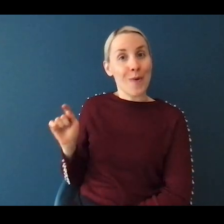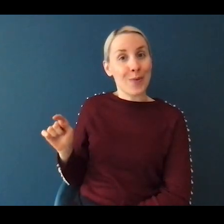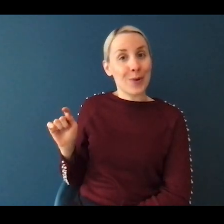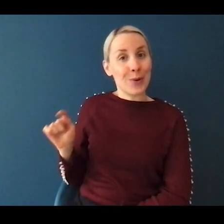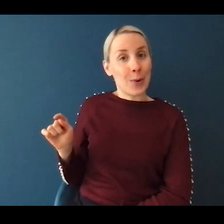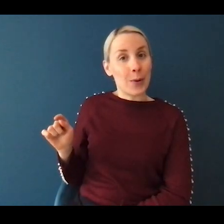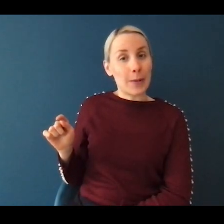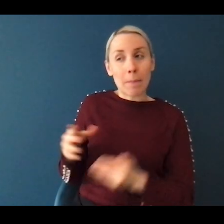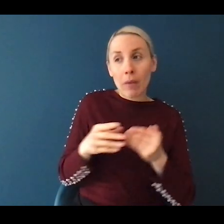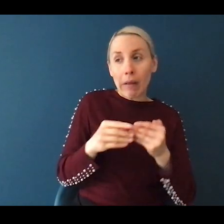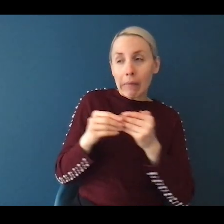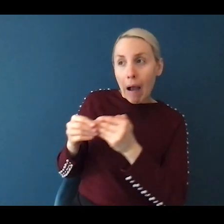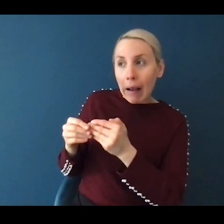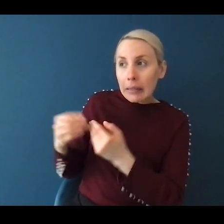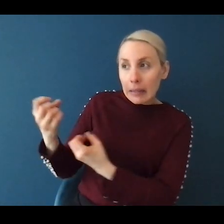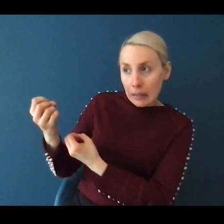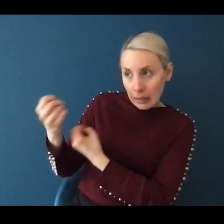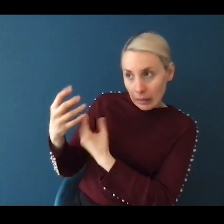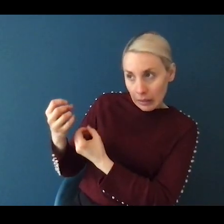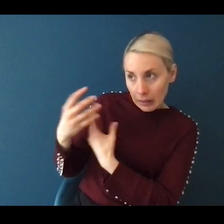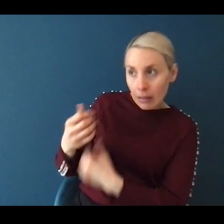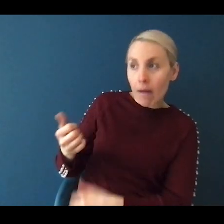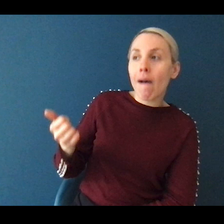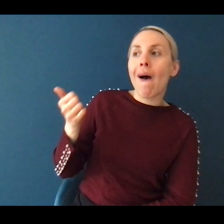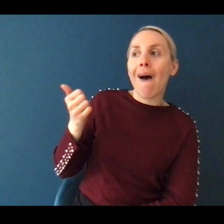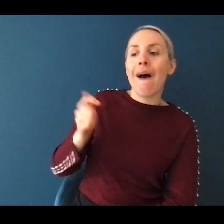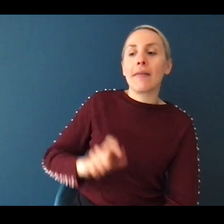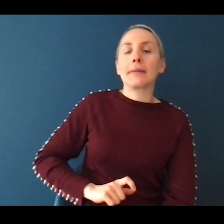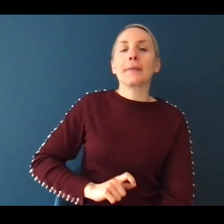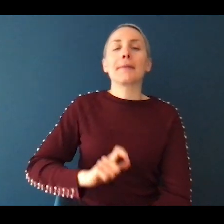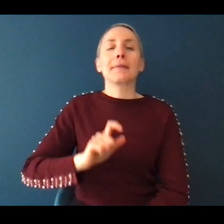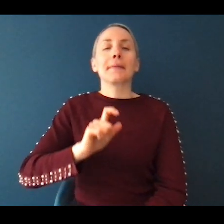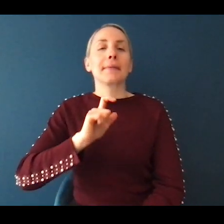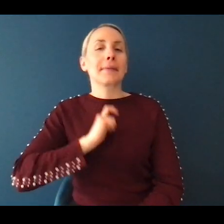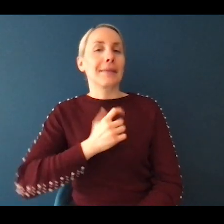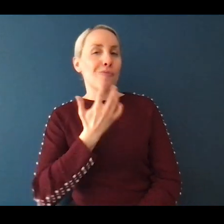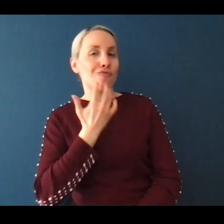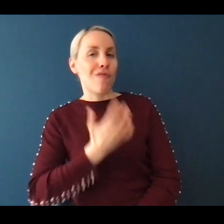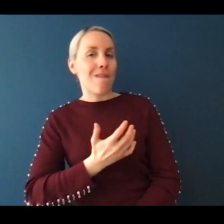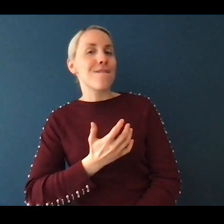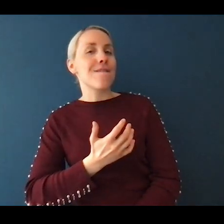guidance and I think that gave me then the confidence and the courage to actually try